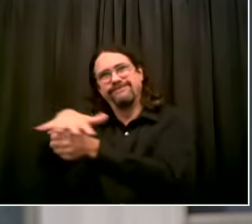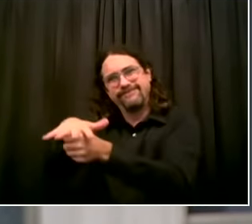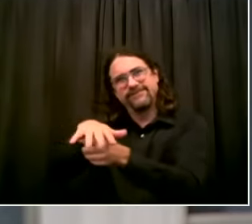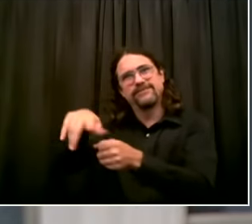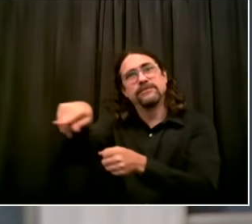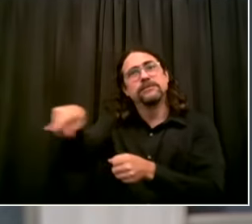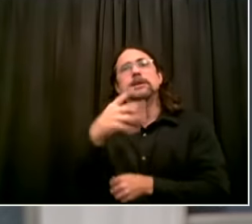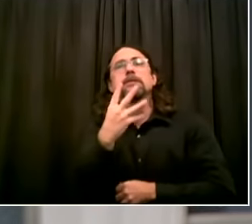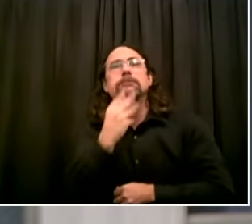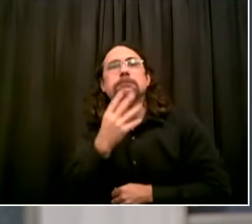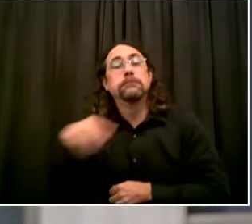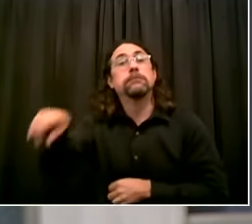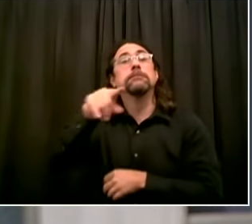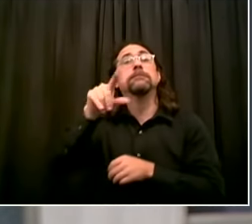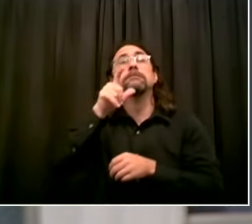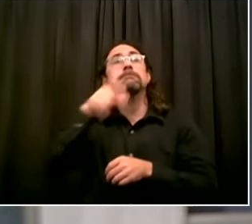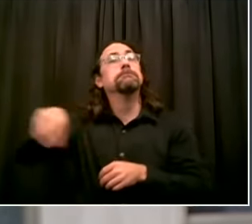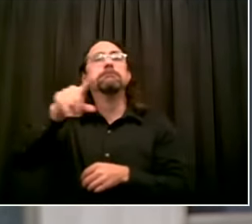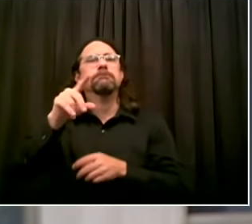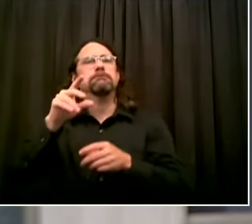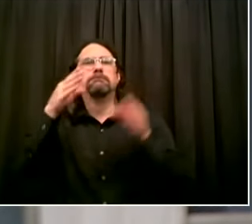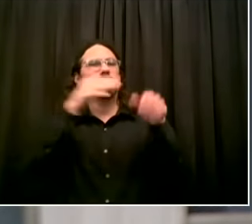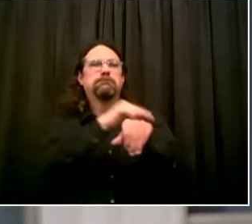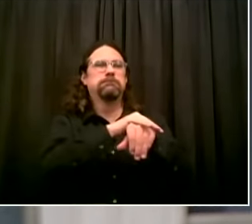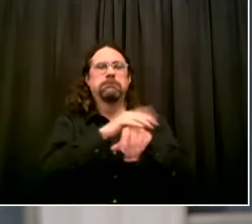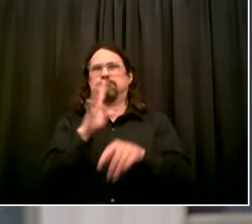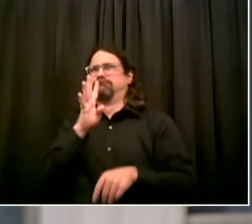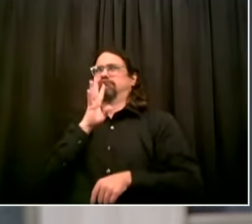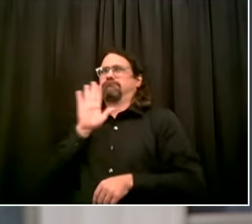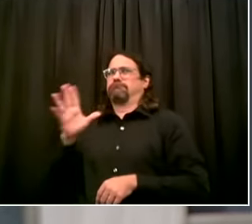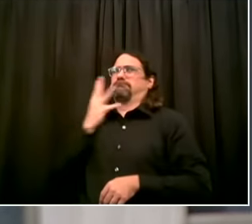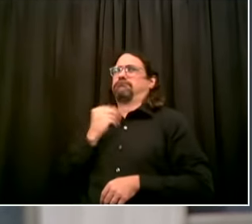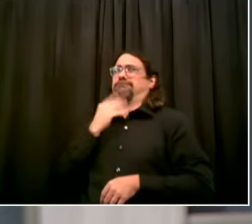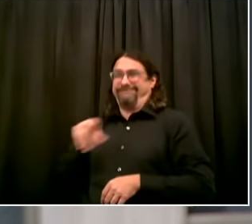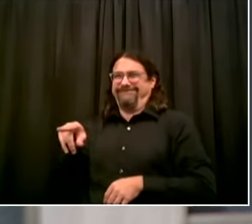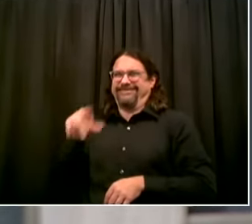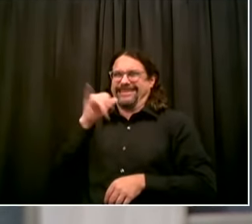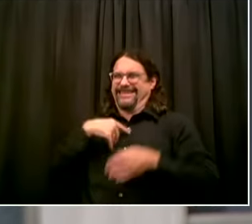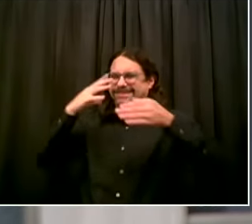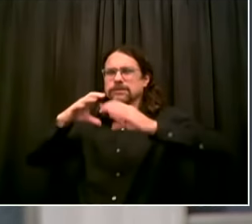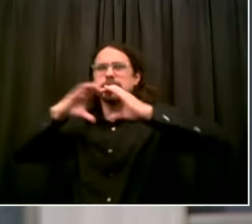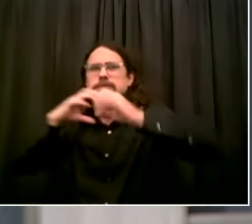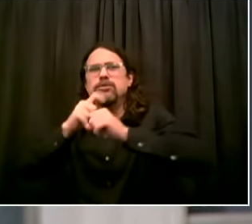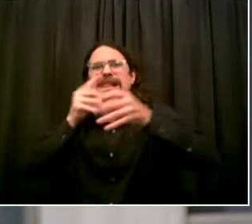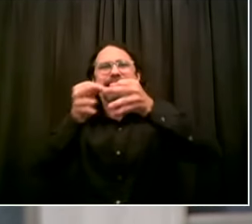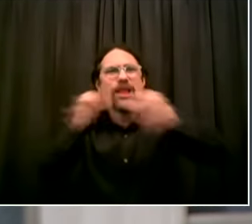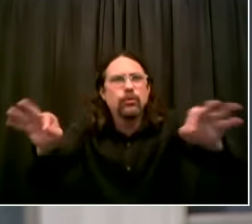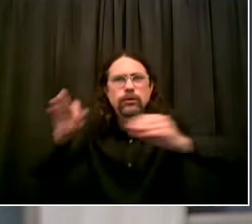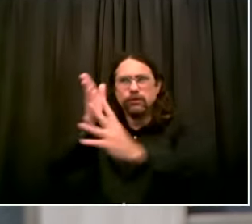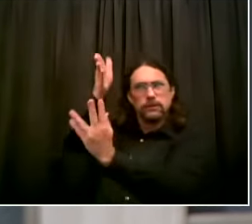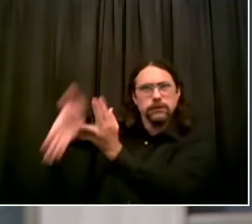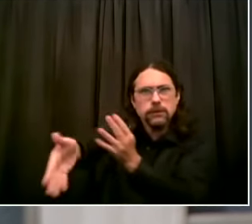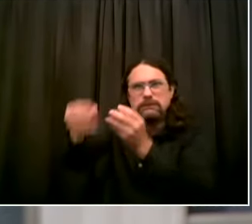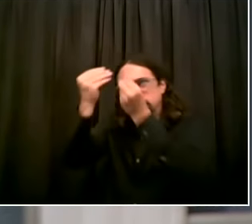THEM. WE ARE GOING TO INCREASE TESTING SITES AND TESTING